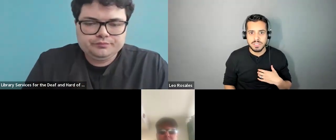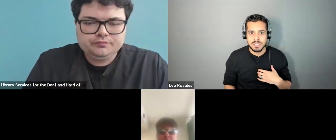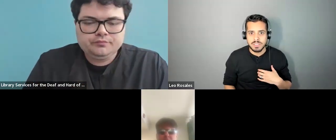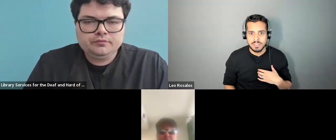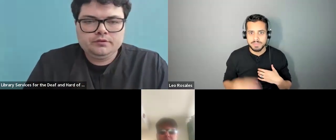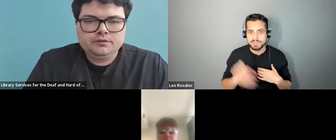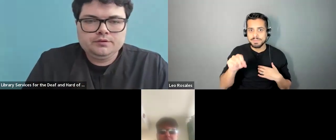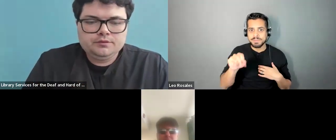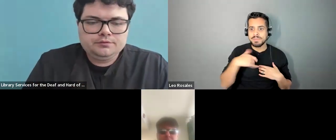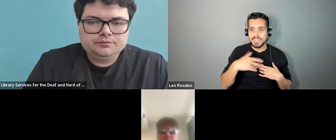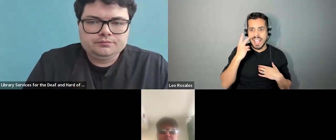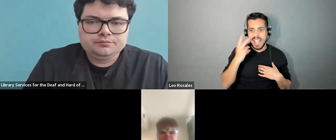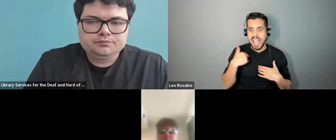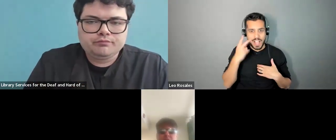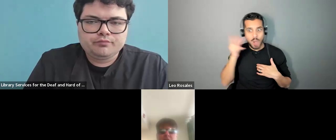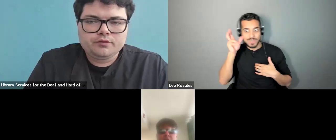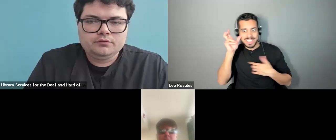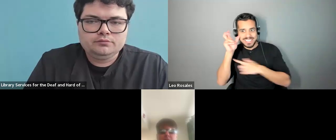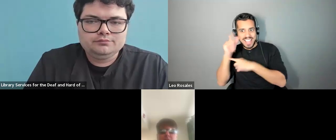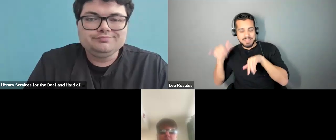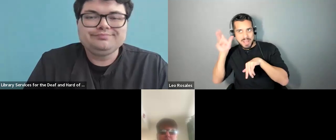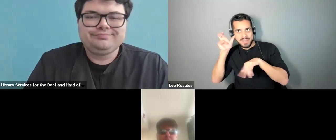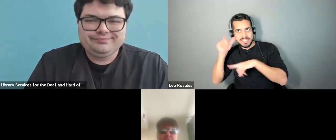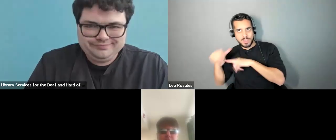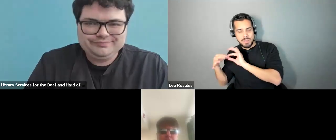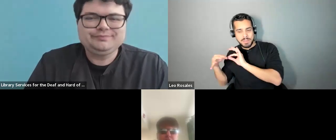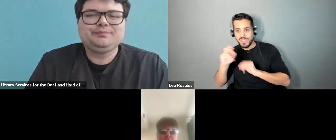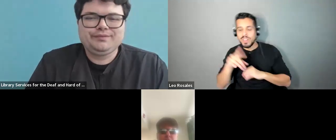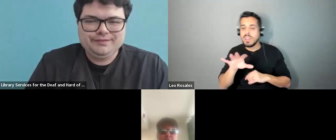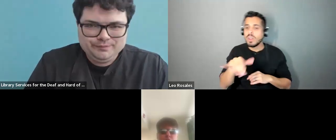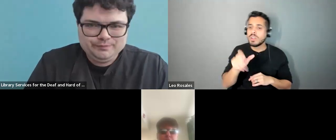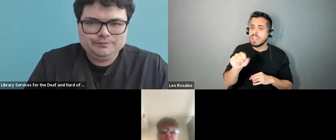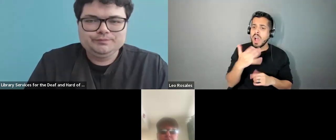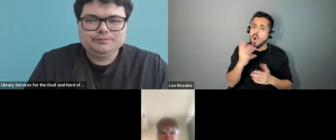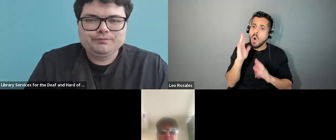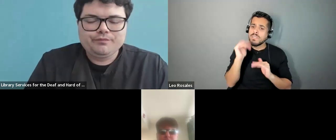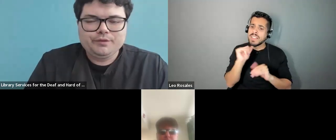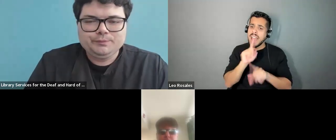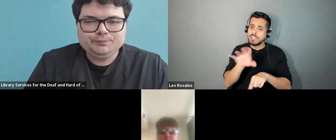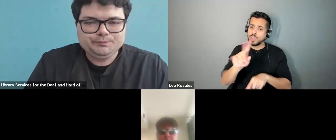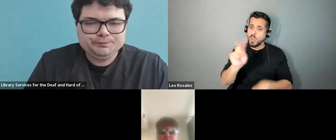[Mike] Yep, no, I was listening to it, as well. So, um... but, yeah, hopefully that answered your, uh... question, Daniel.